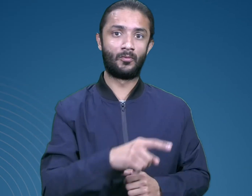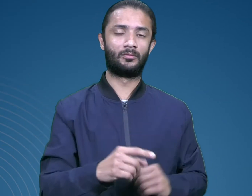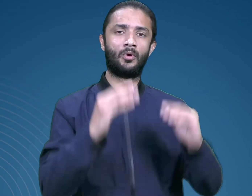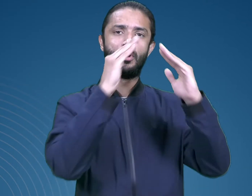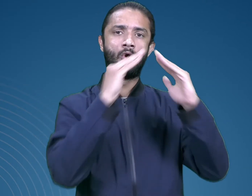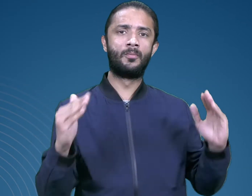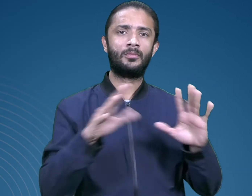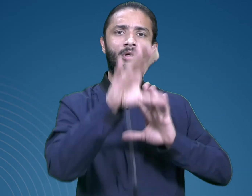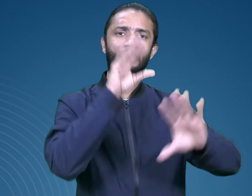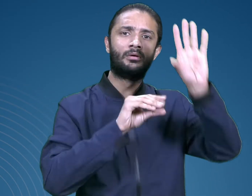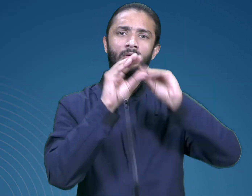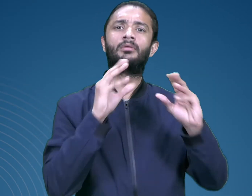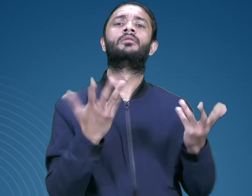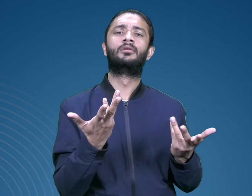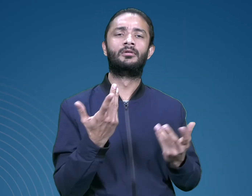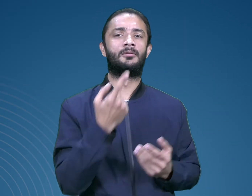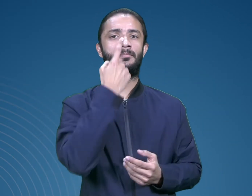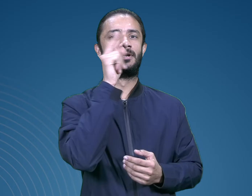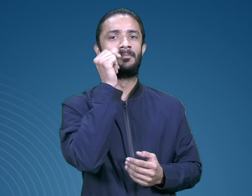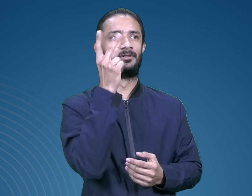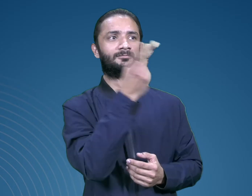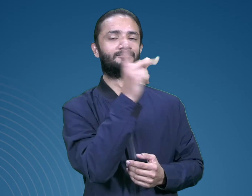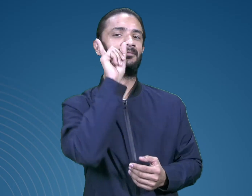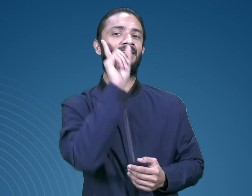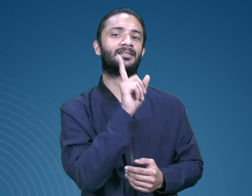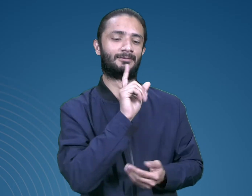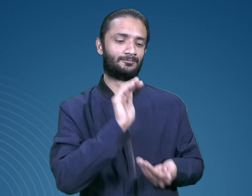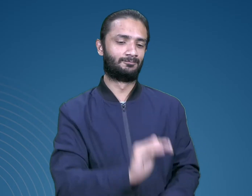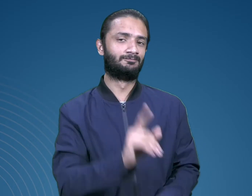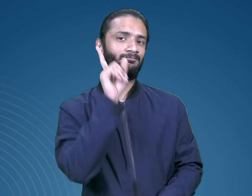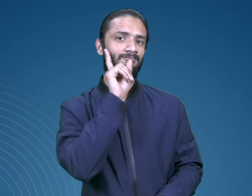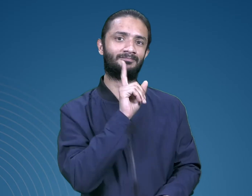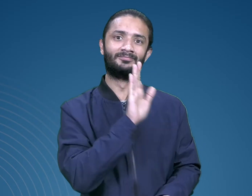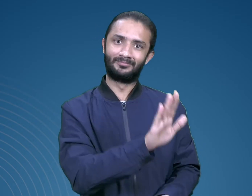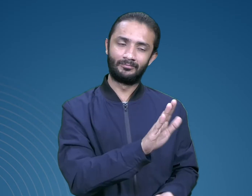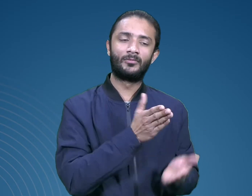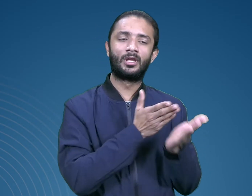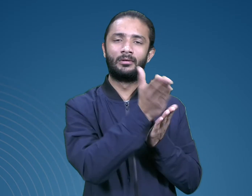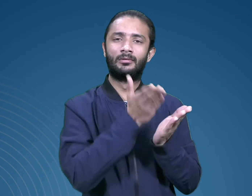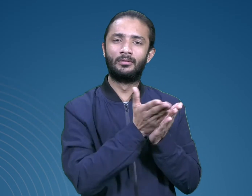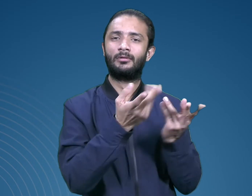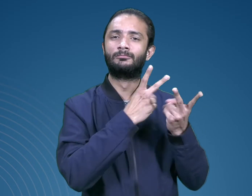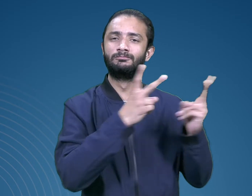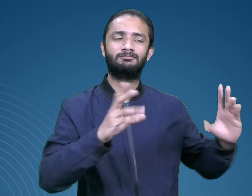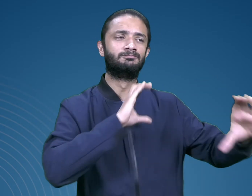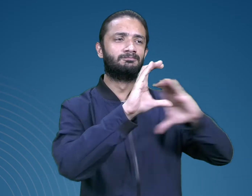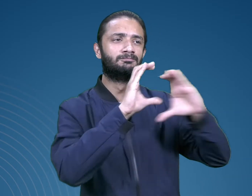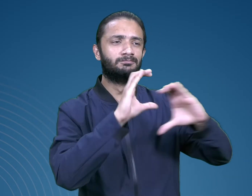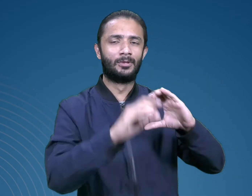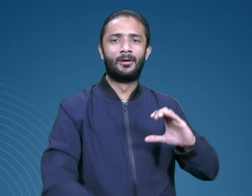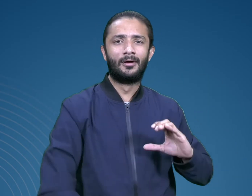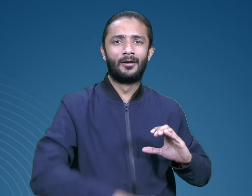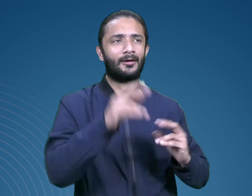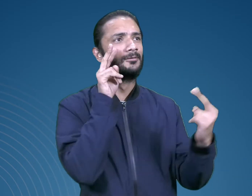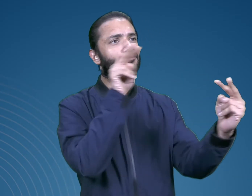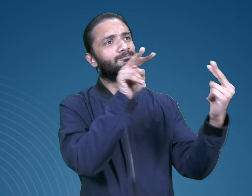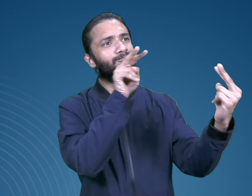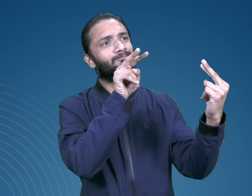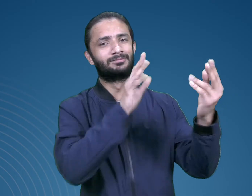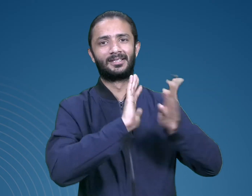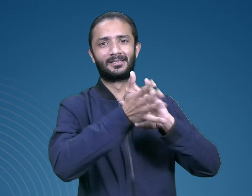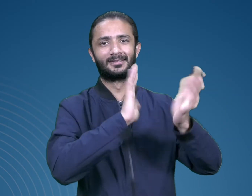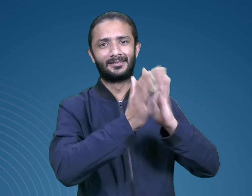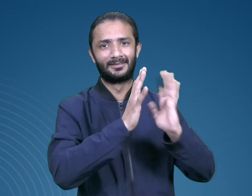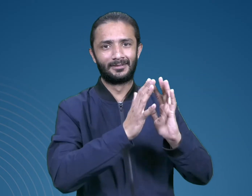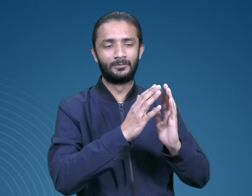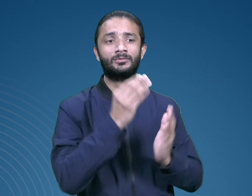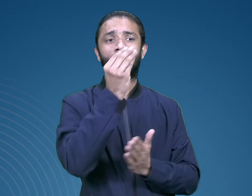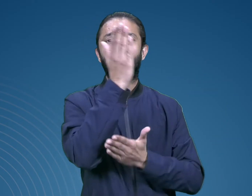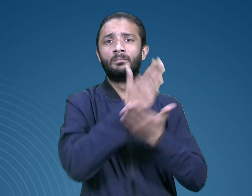from their deaf parents, they acquire it naturally from their parents,